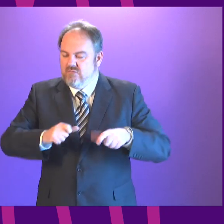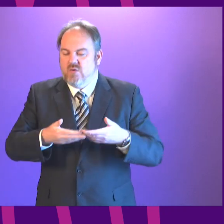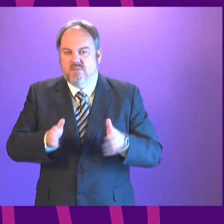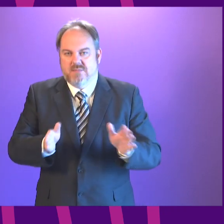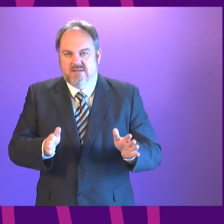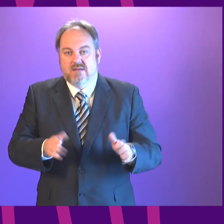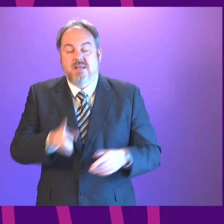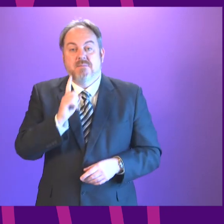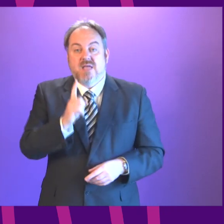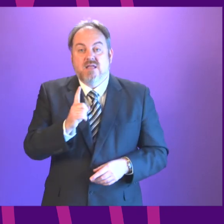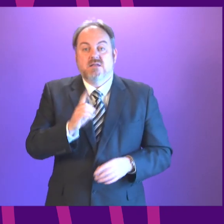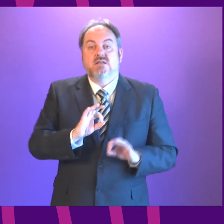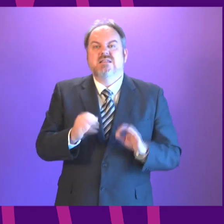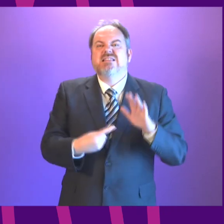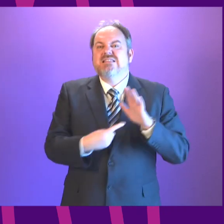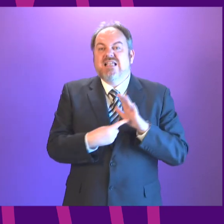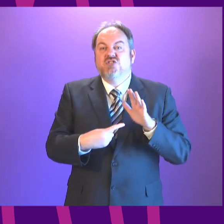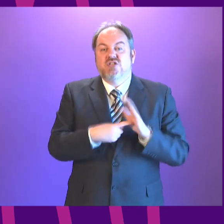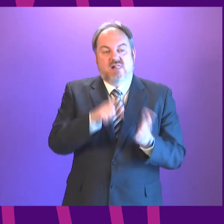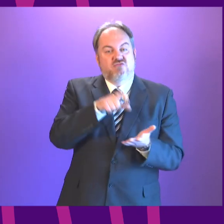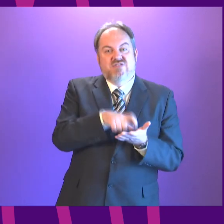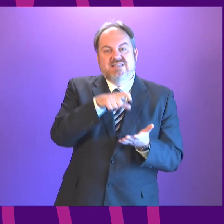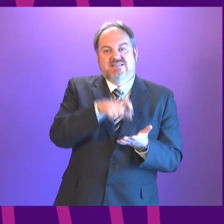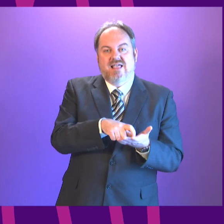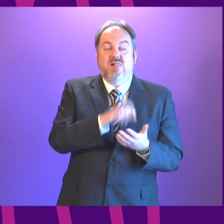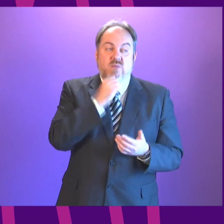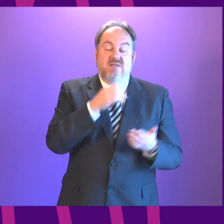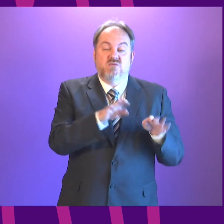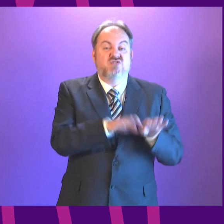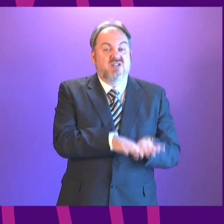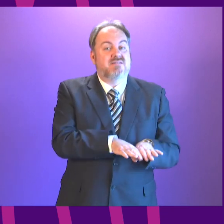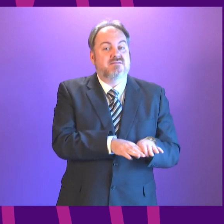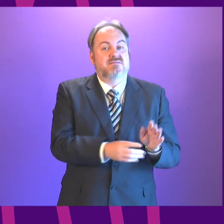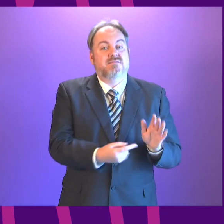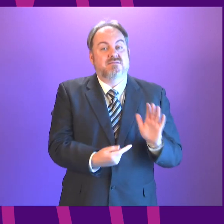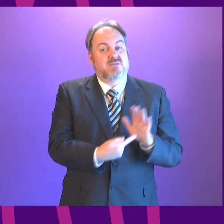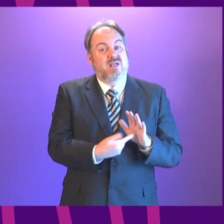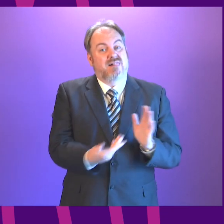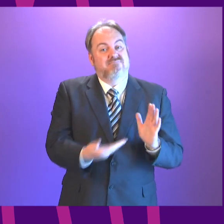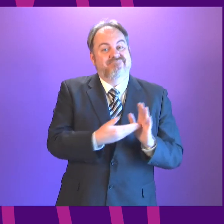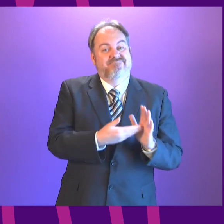There are three further points that it is important for me to make today about level